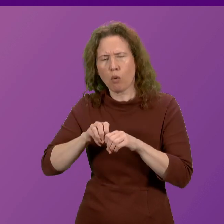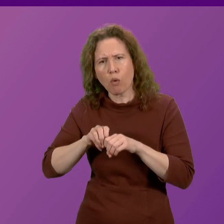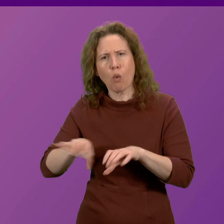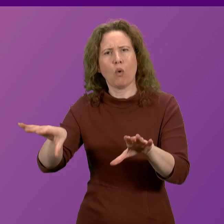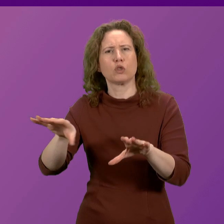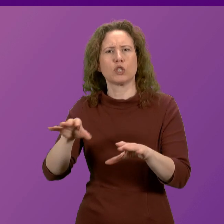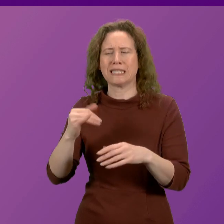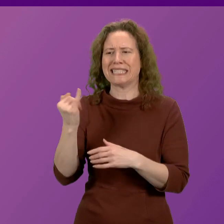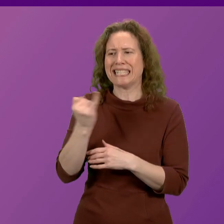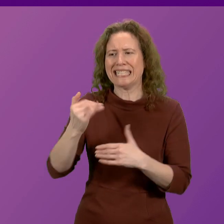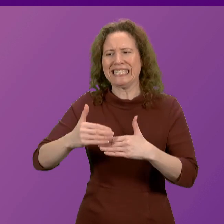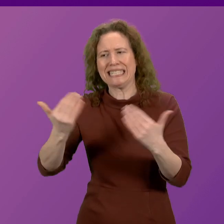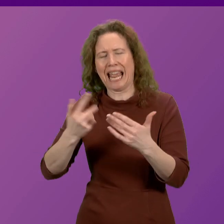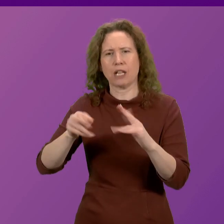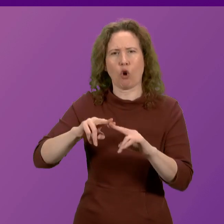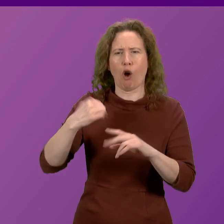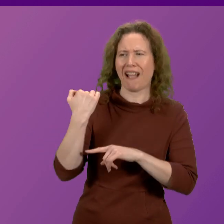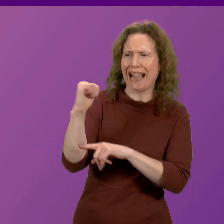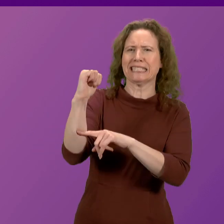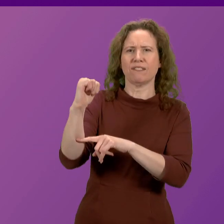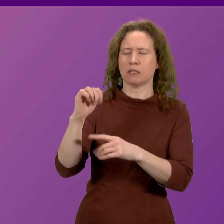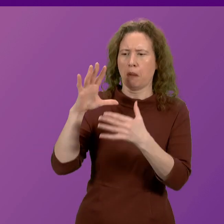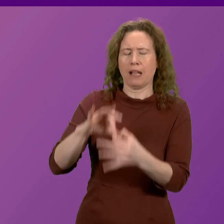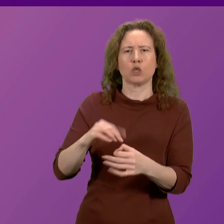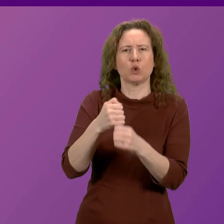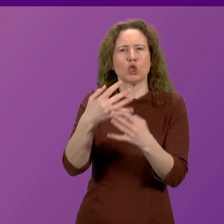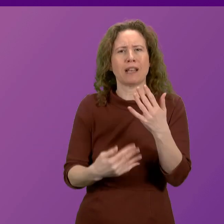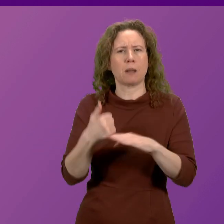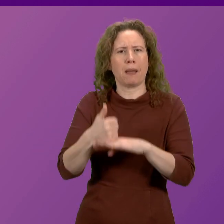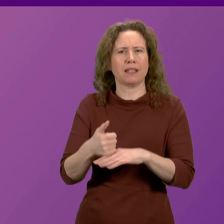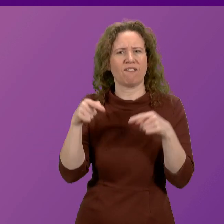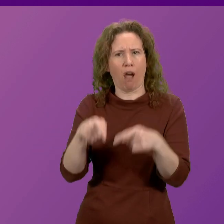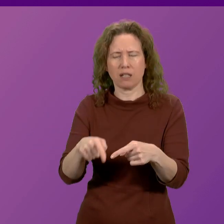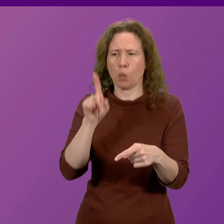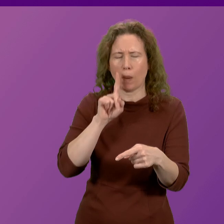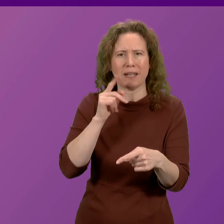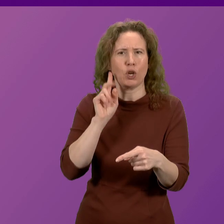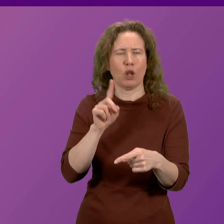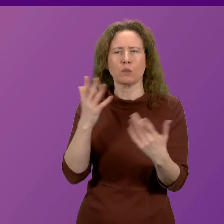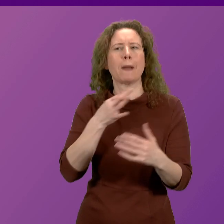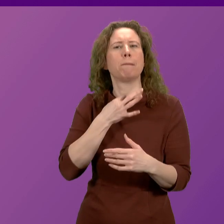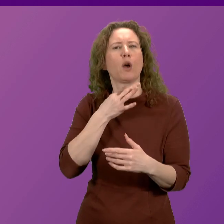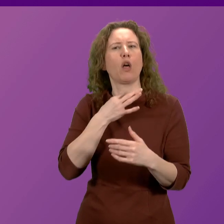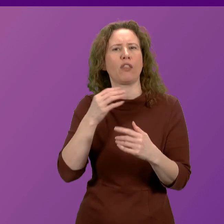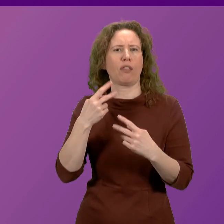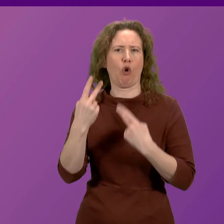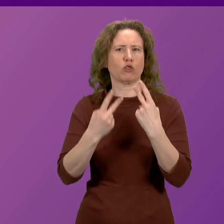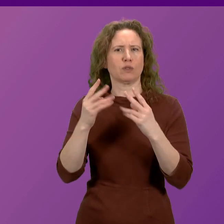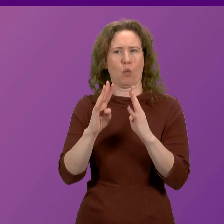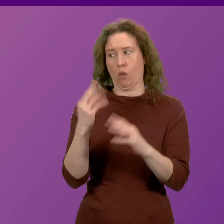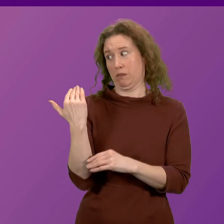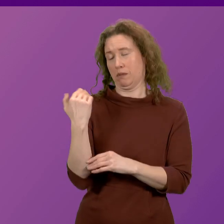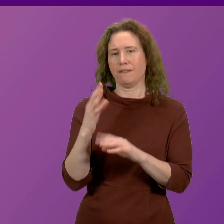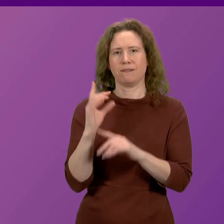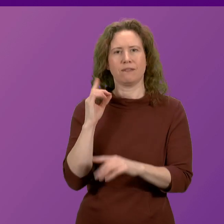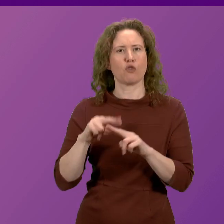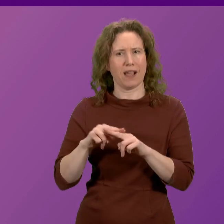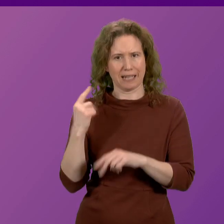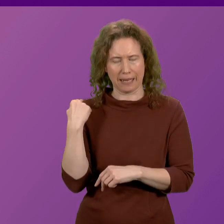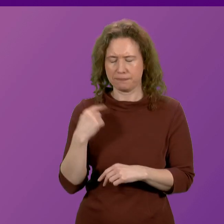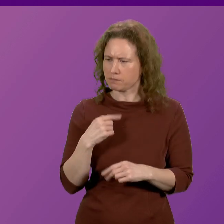16 days of activism on gender-based violence against women and girls. It was an important